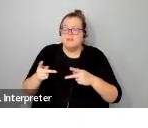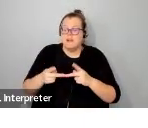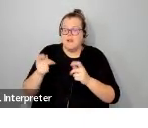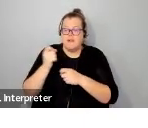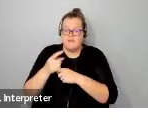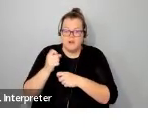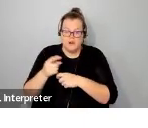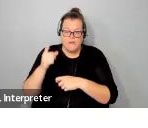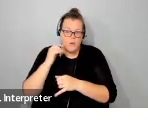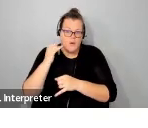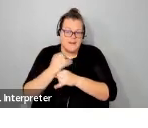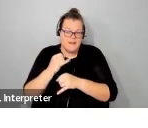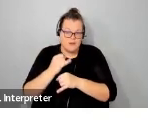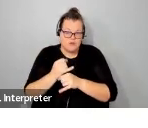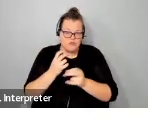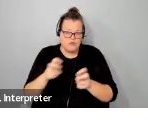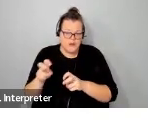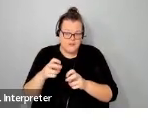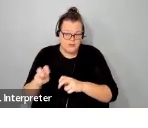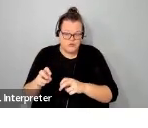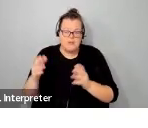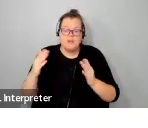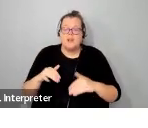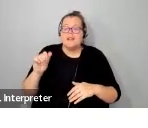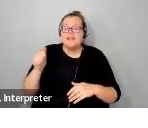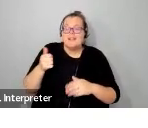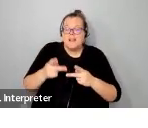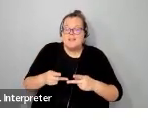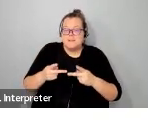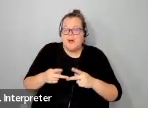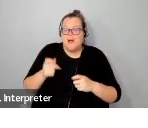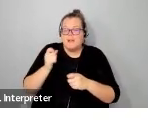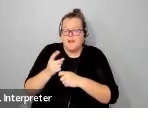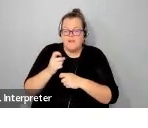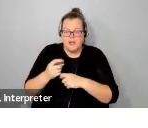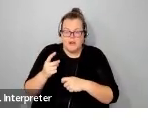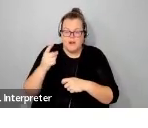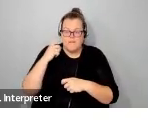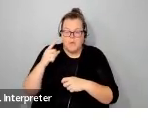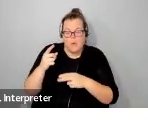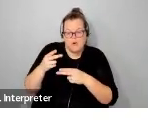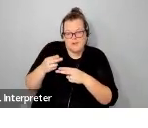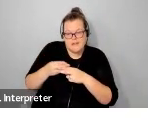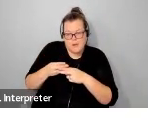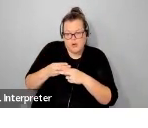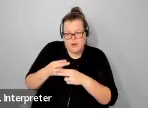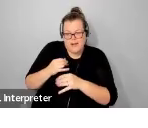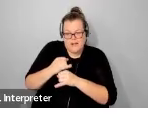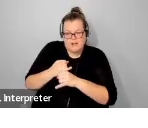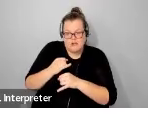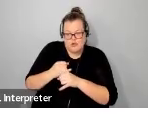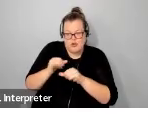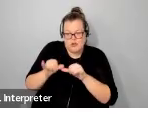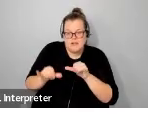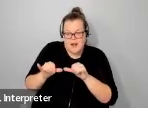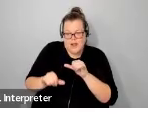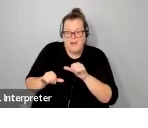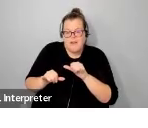transitions and 10 spots per year for those with temporary institutional stays. That's defined as as 60 days or less.